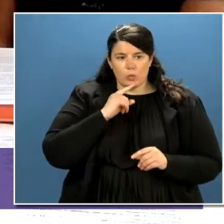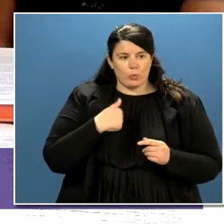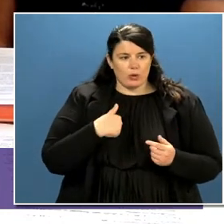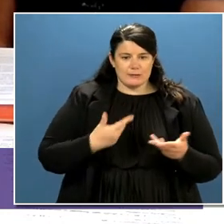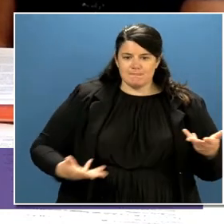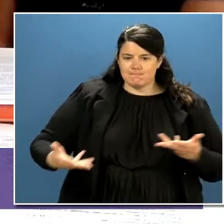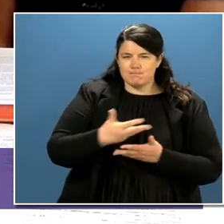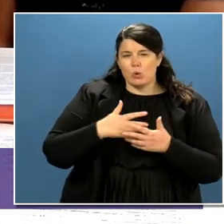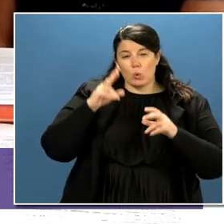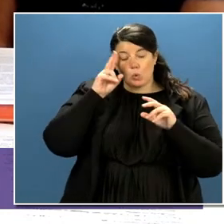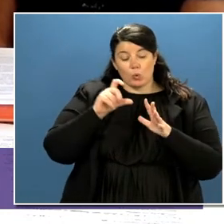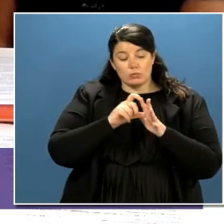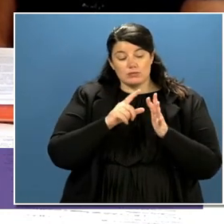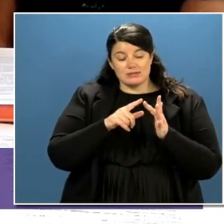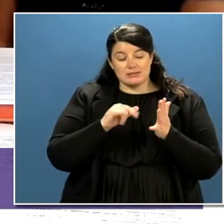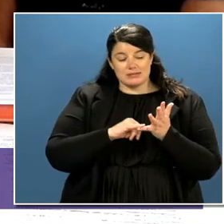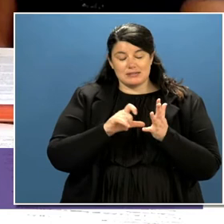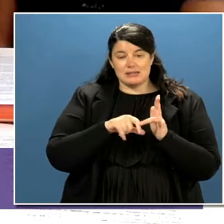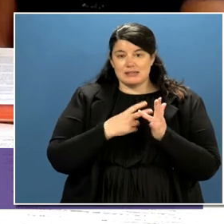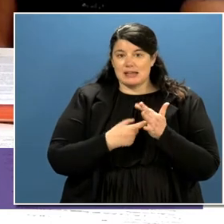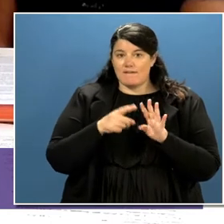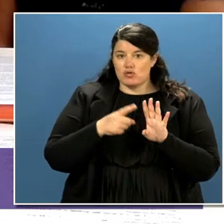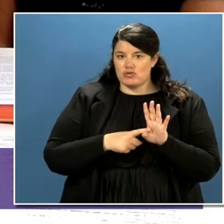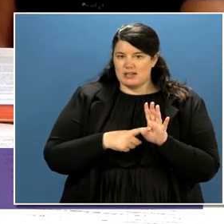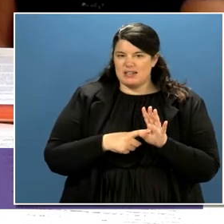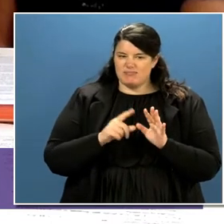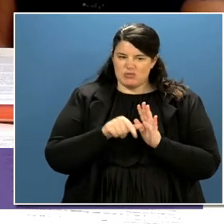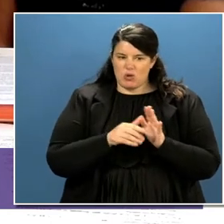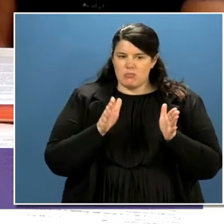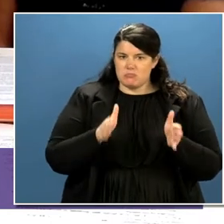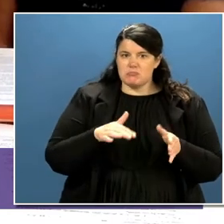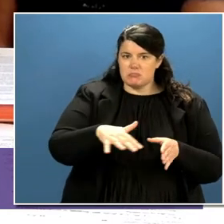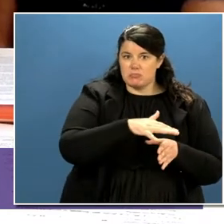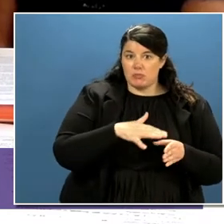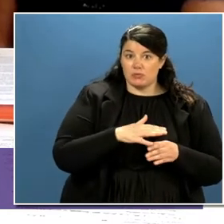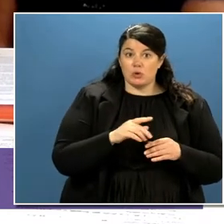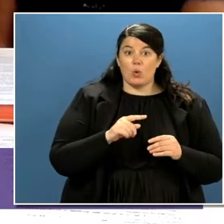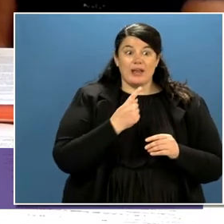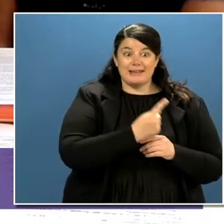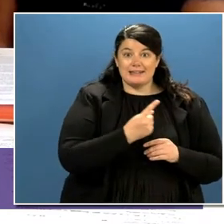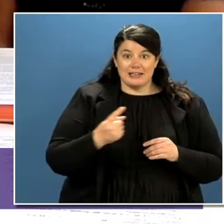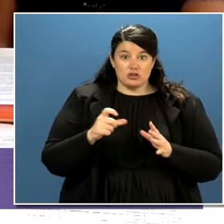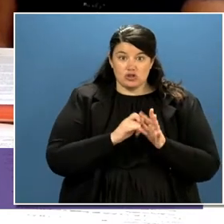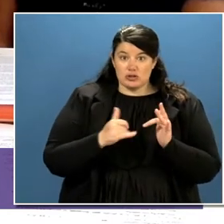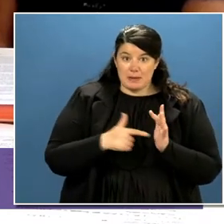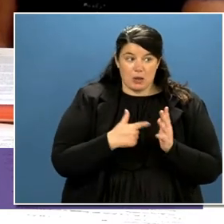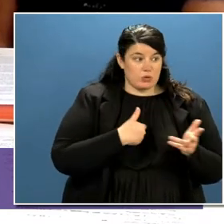run discovery sessions with every department and try to get as many senior